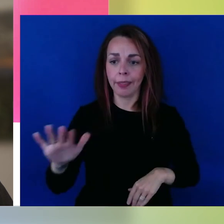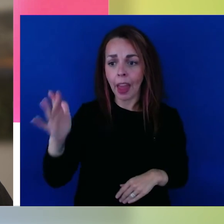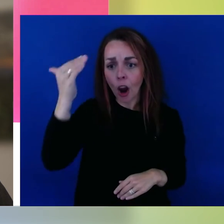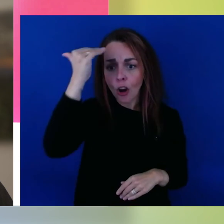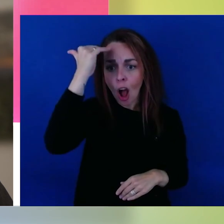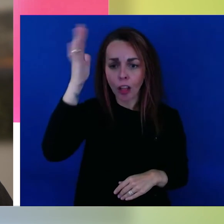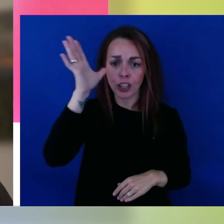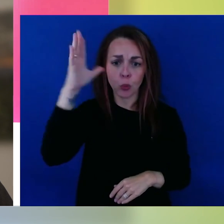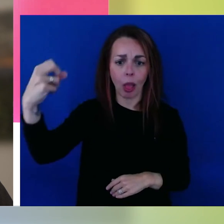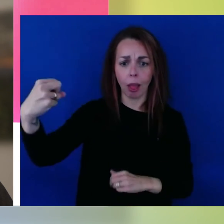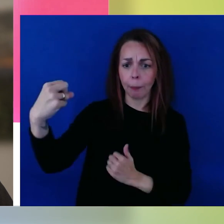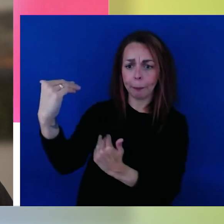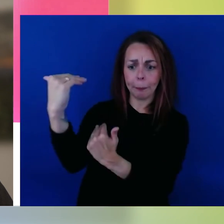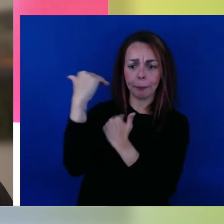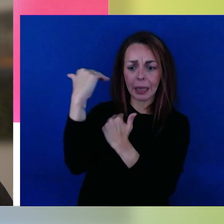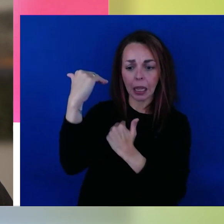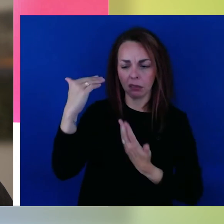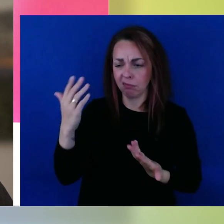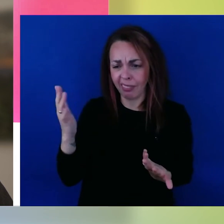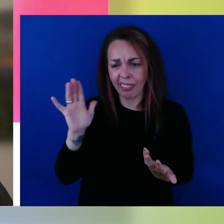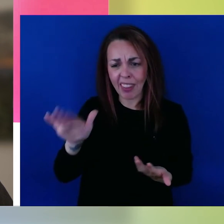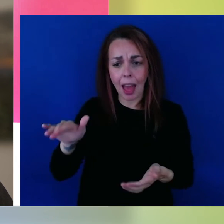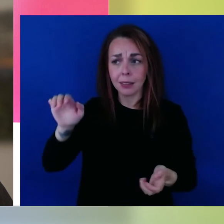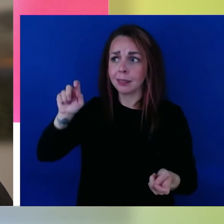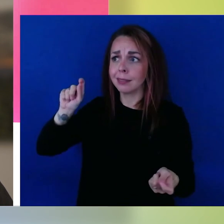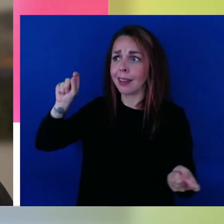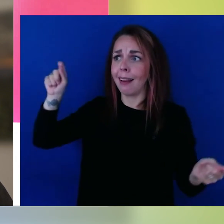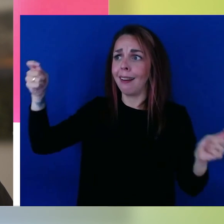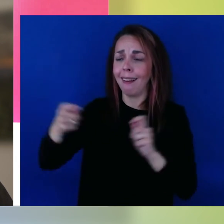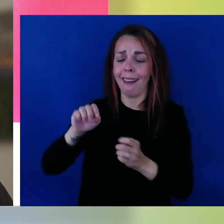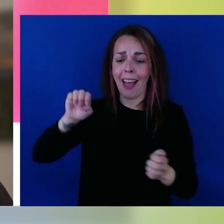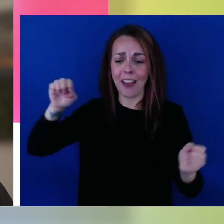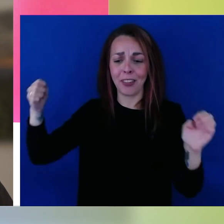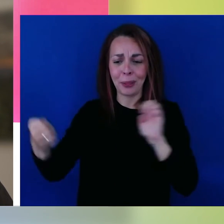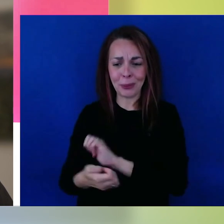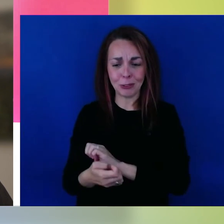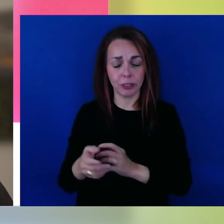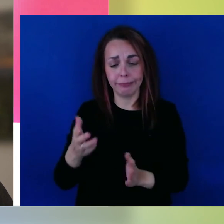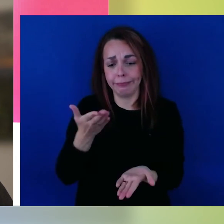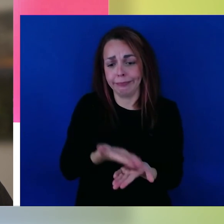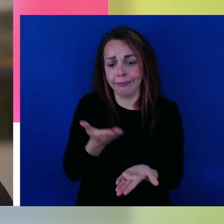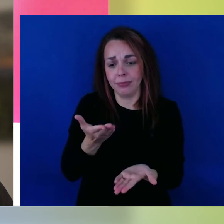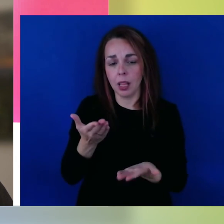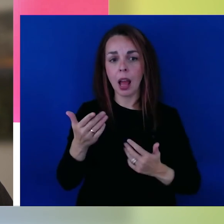it's an evolutionary inevitability. I quite look forward to stepping aside